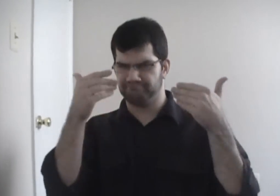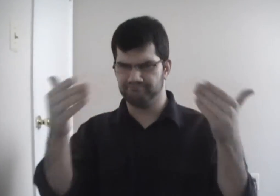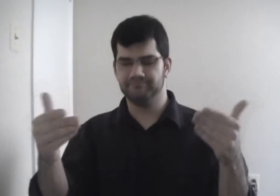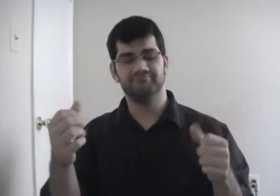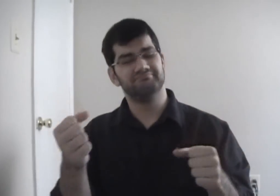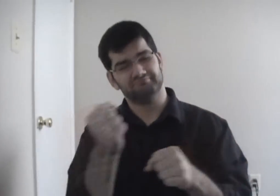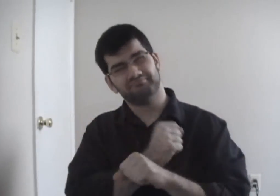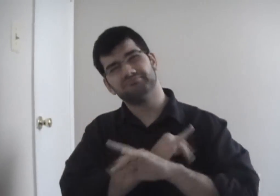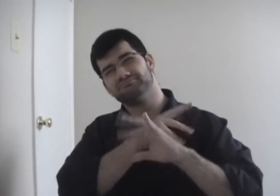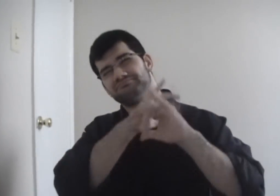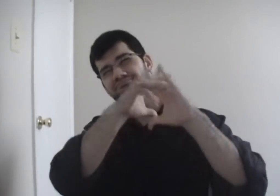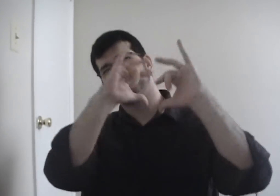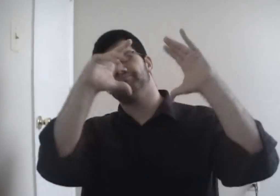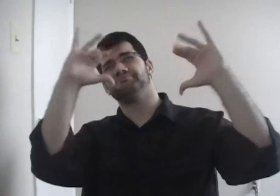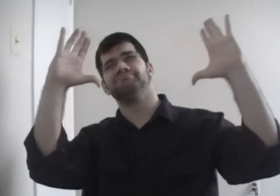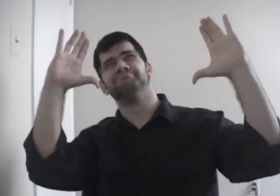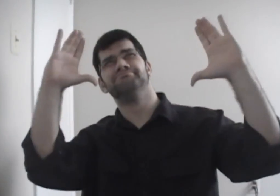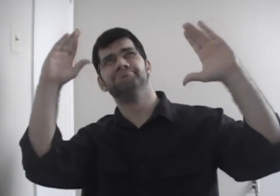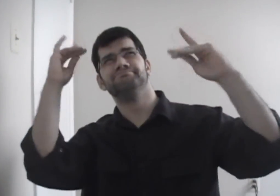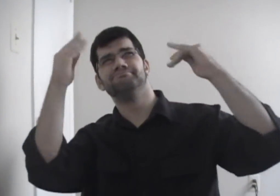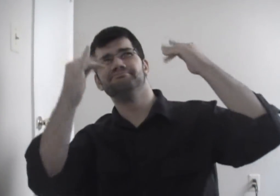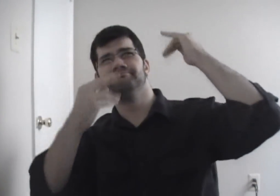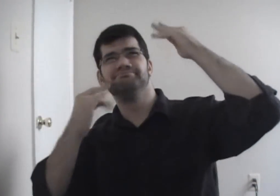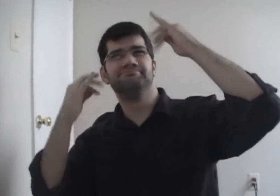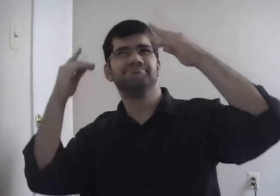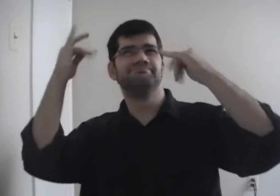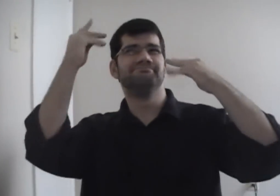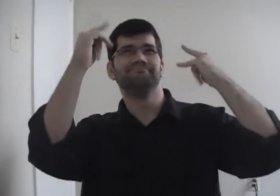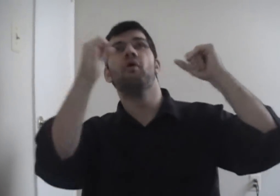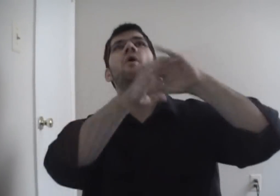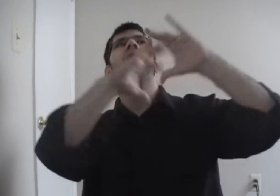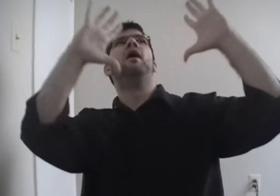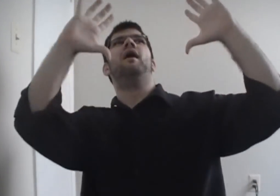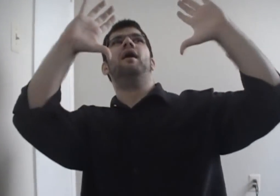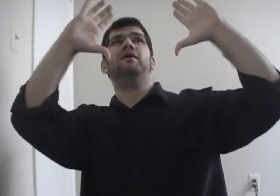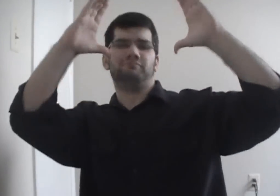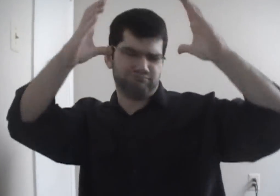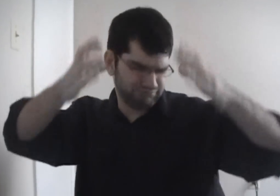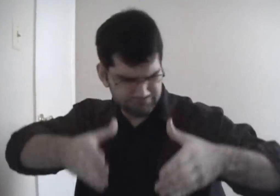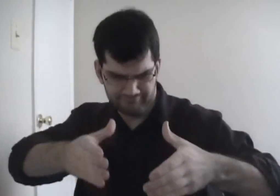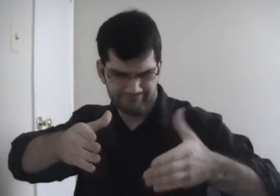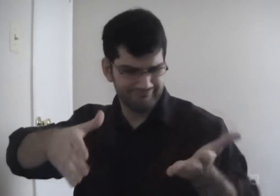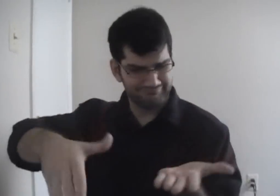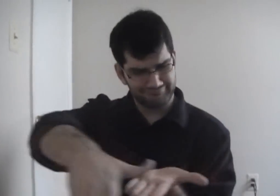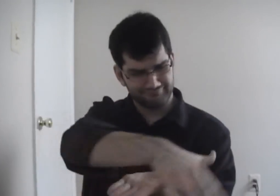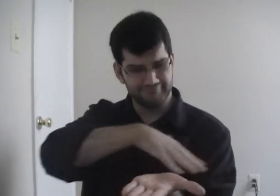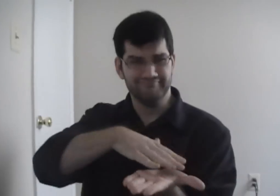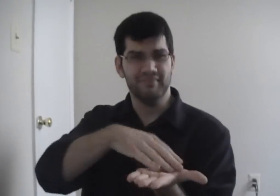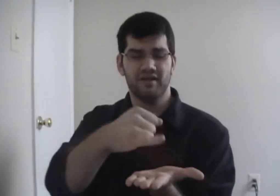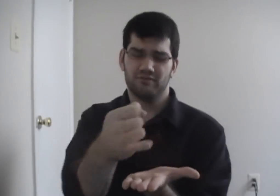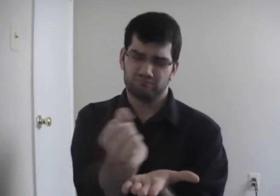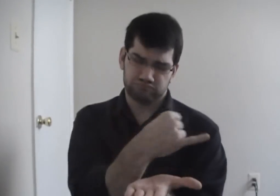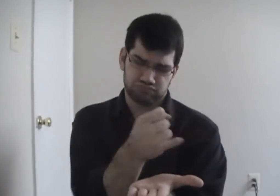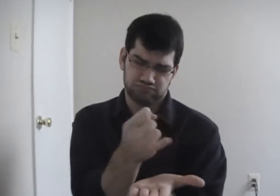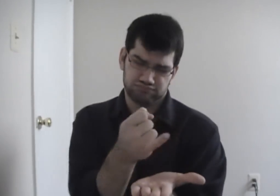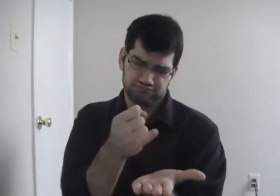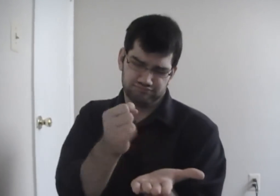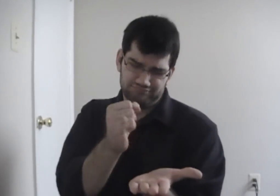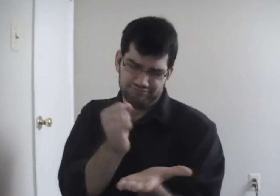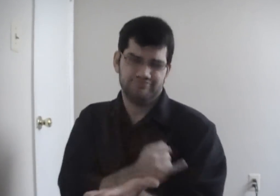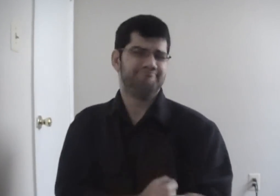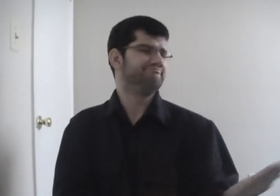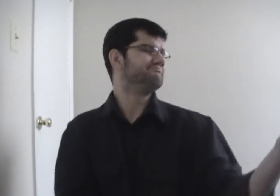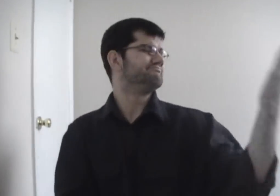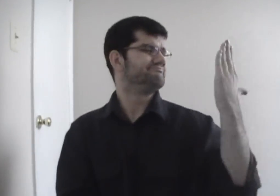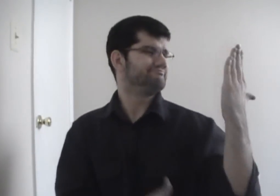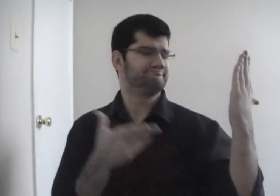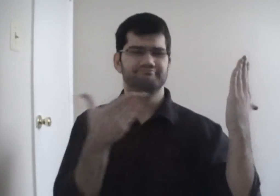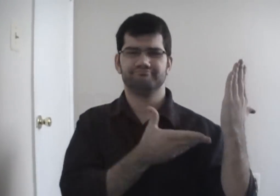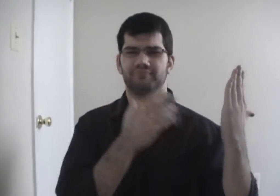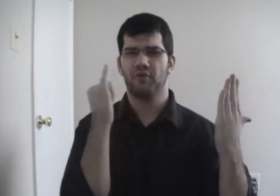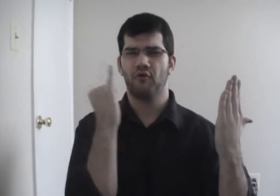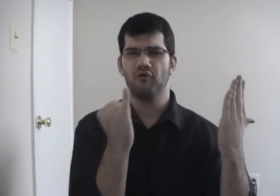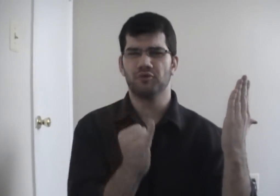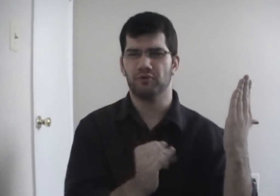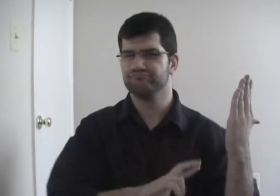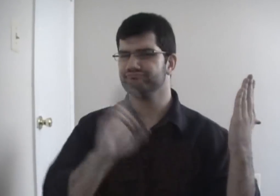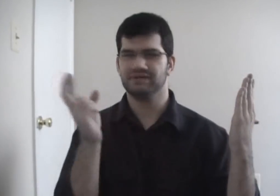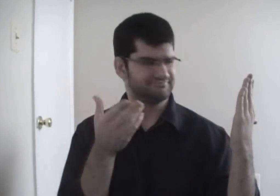So she thought about it for a long time and eventually came up with this artwork.